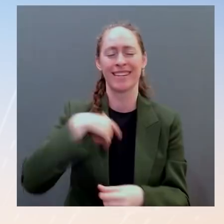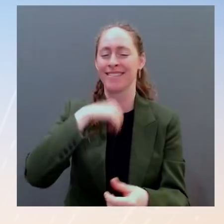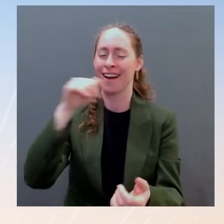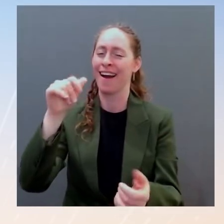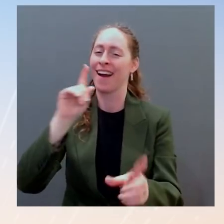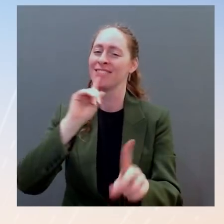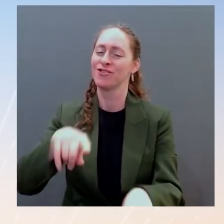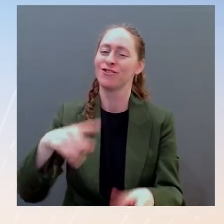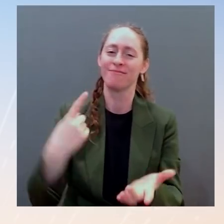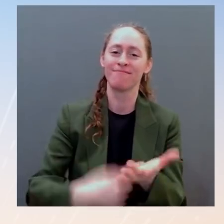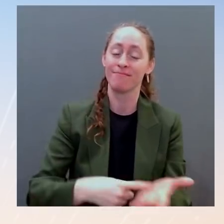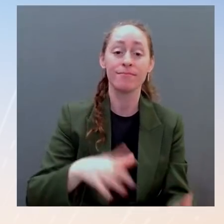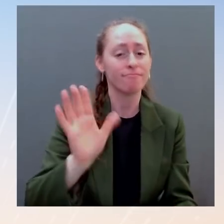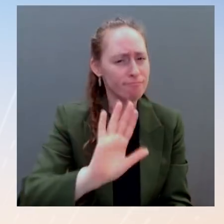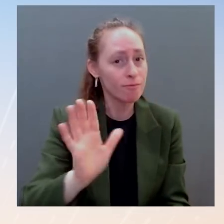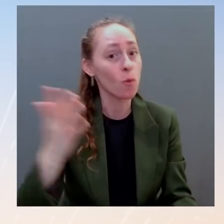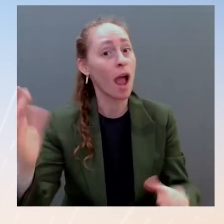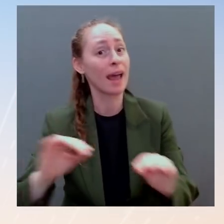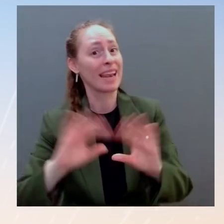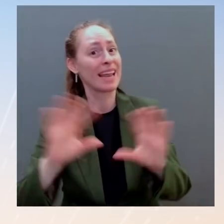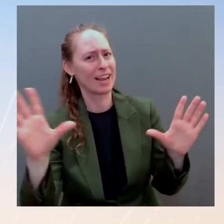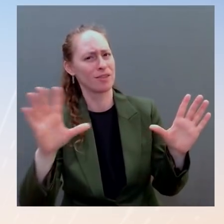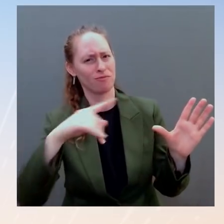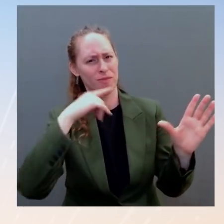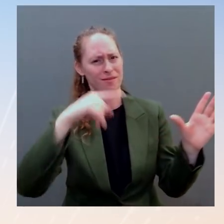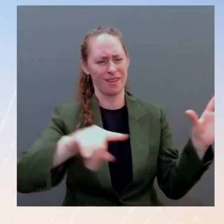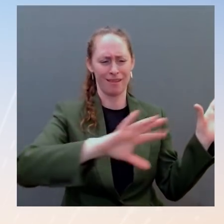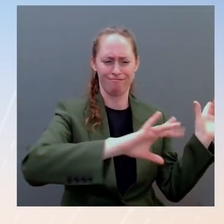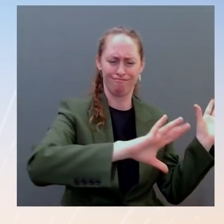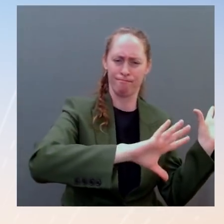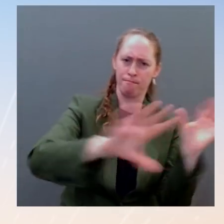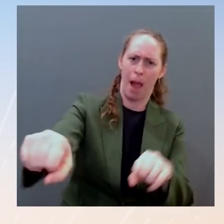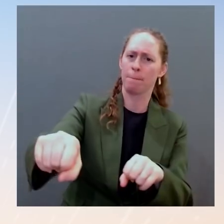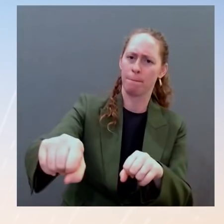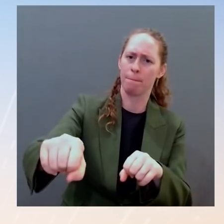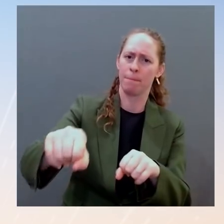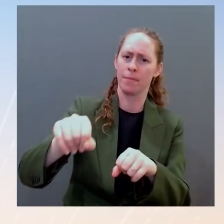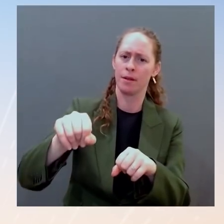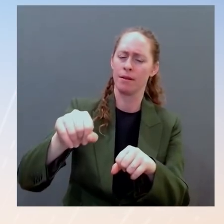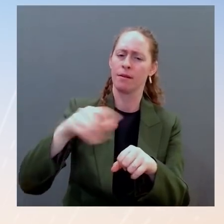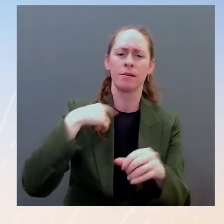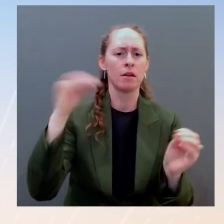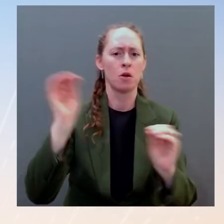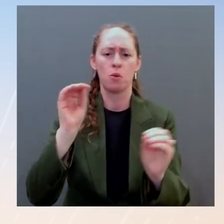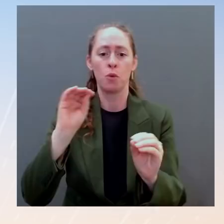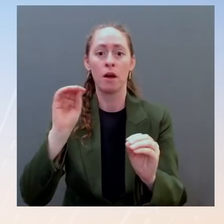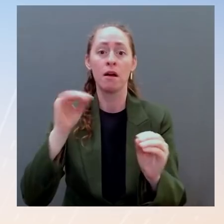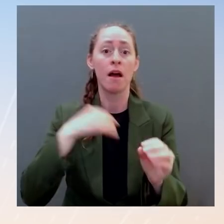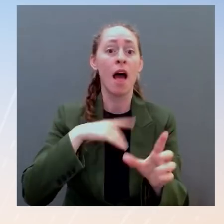And there's been no confirmation of what you're detailing. So I'm just not going to speak to it. Go ahead. The Press: If I may, just --